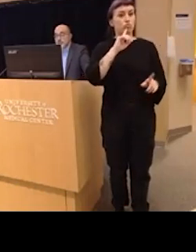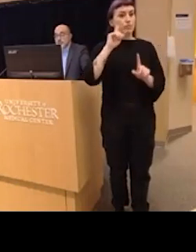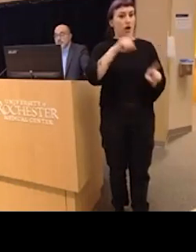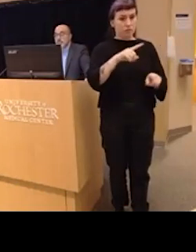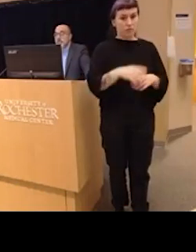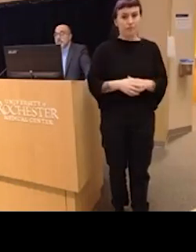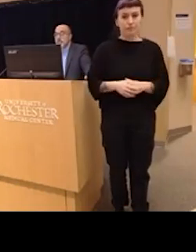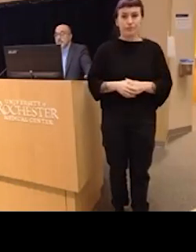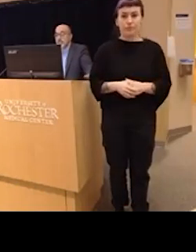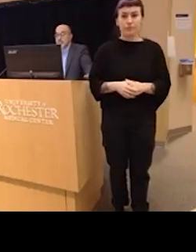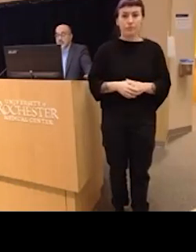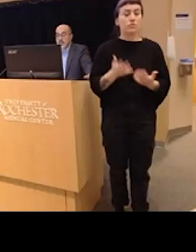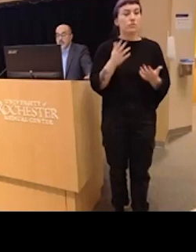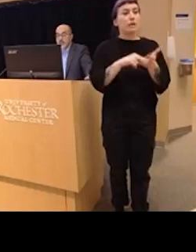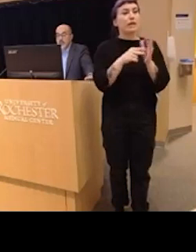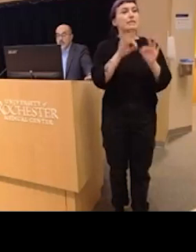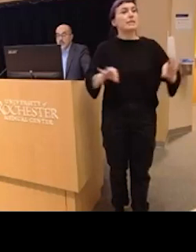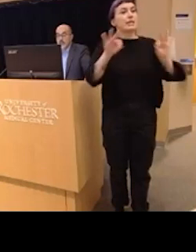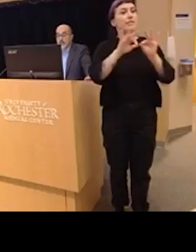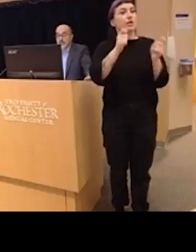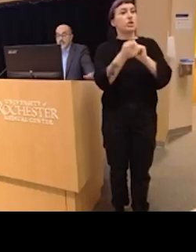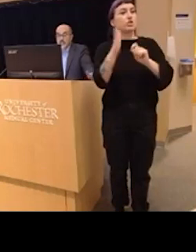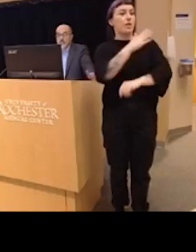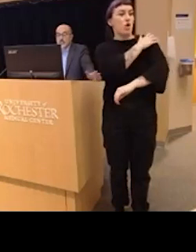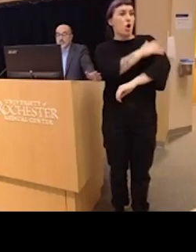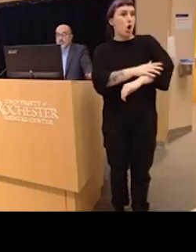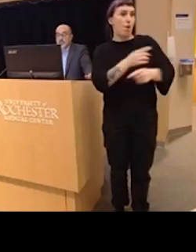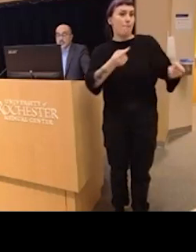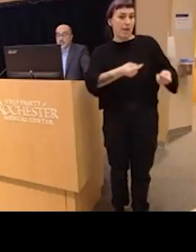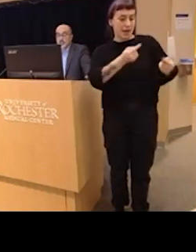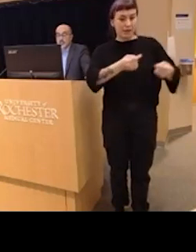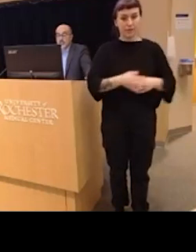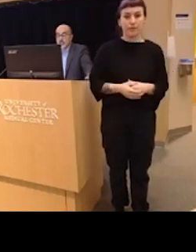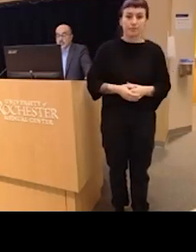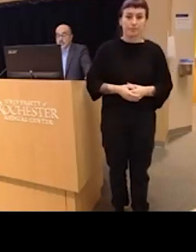is defined as significant change in arm pain um plus global positive impression of change you